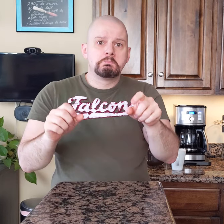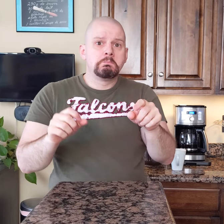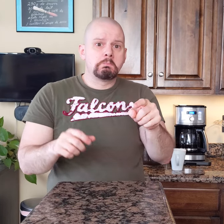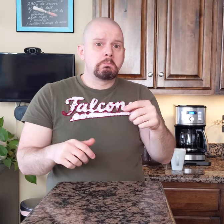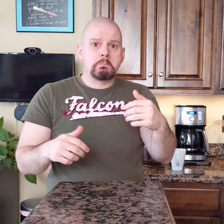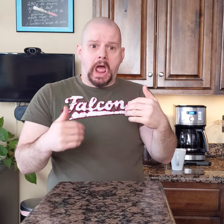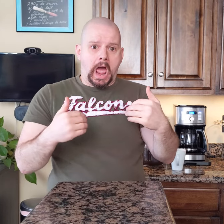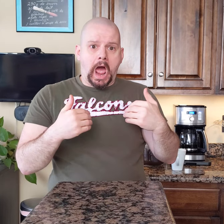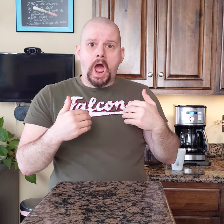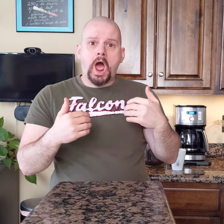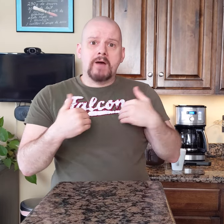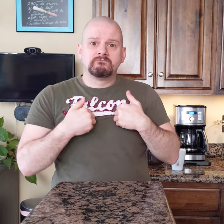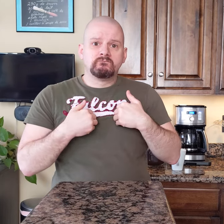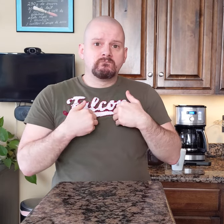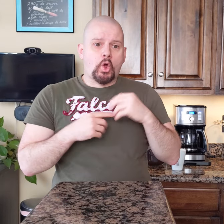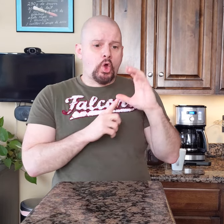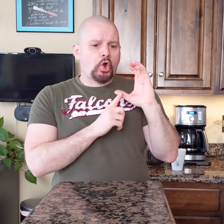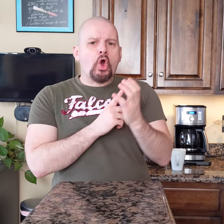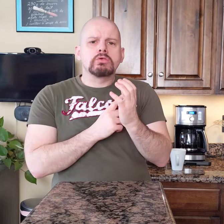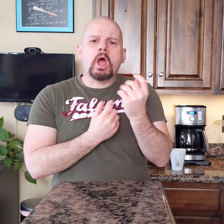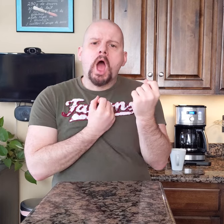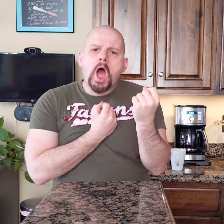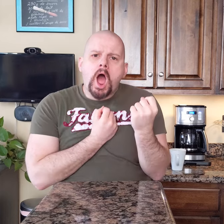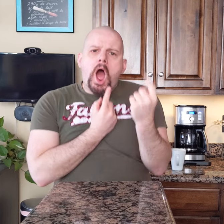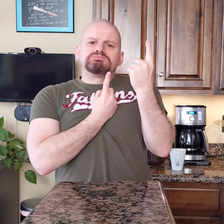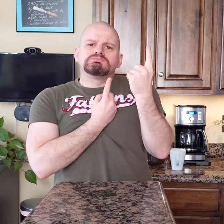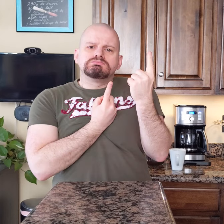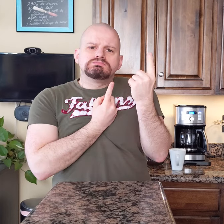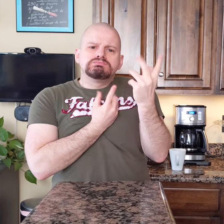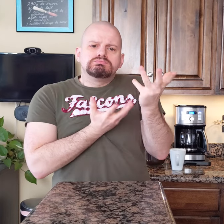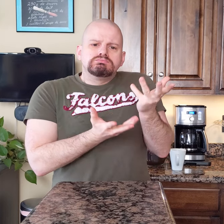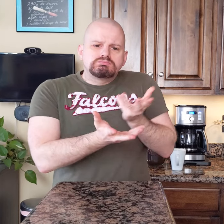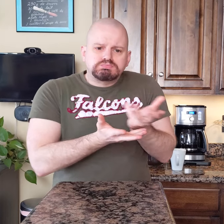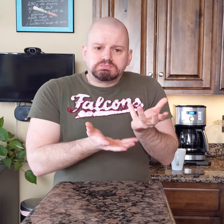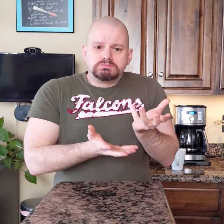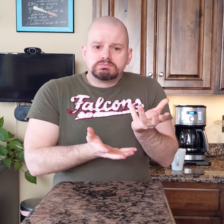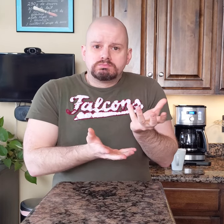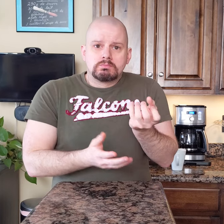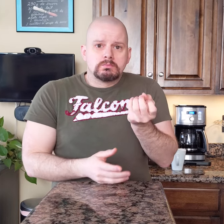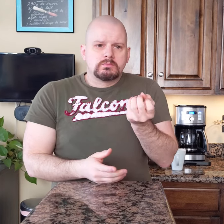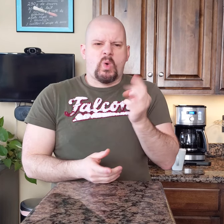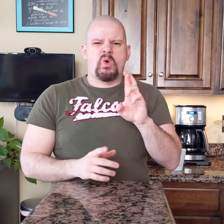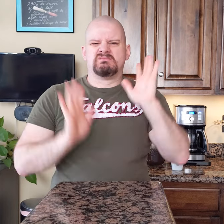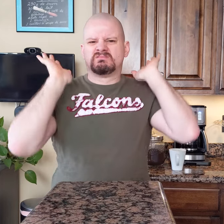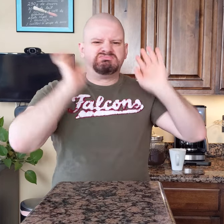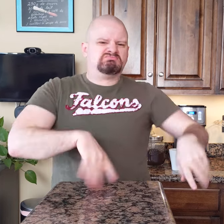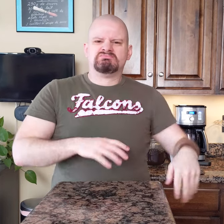You can express your cultural empathy with others or not.